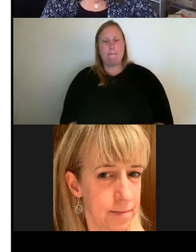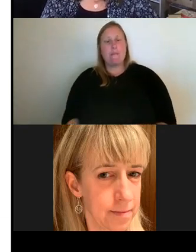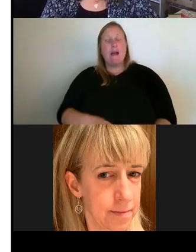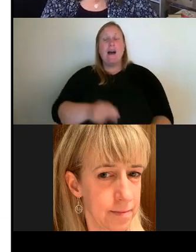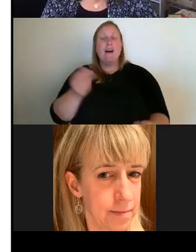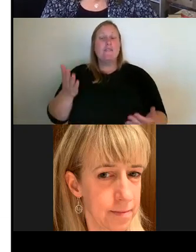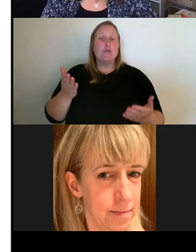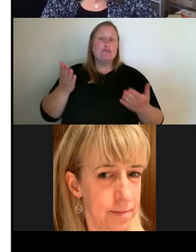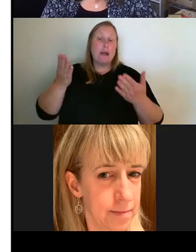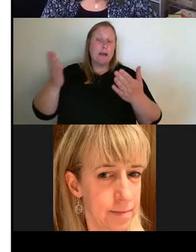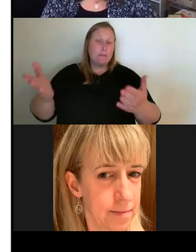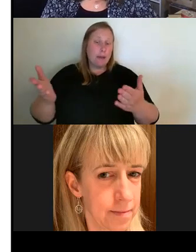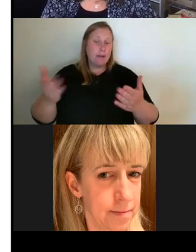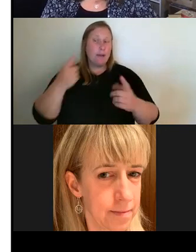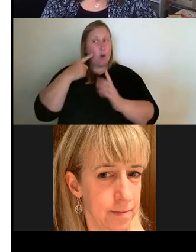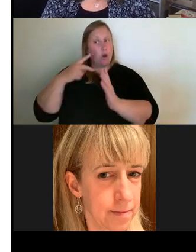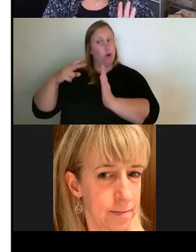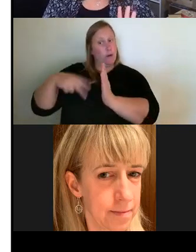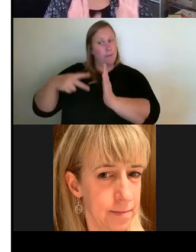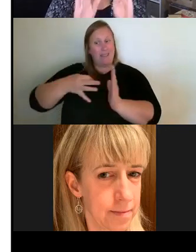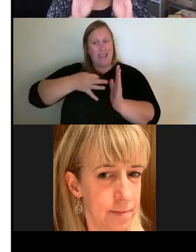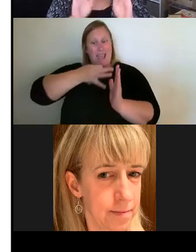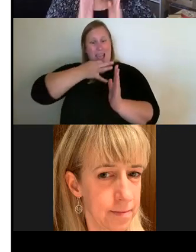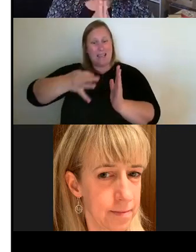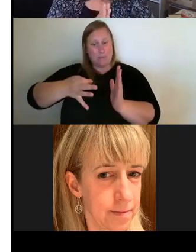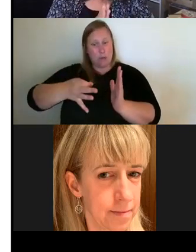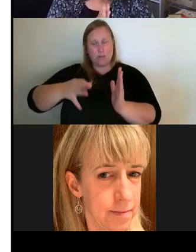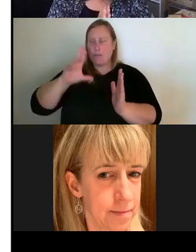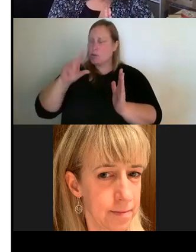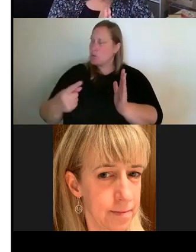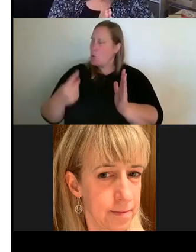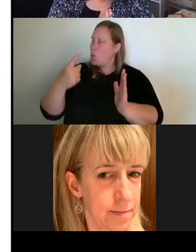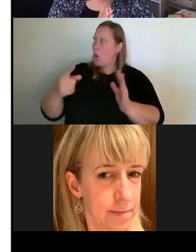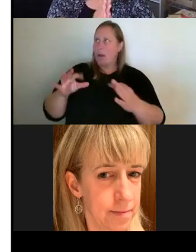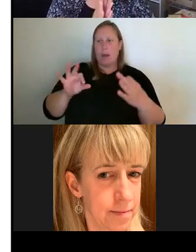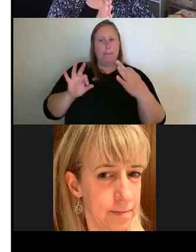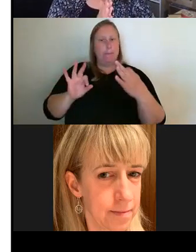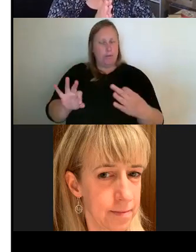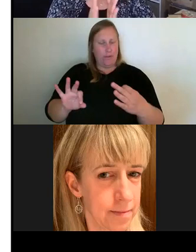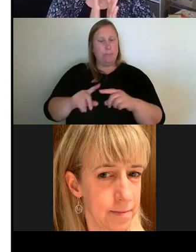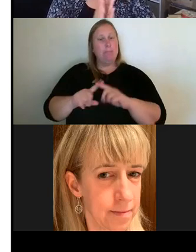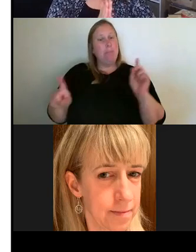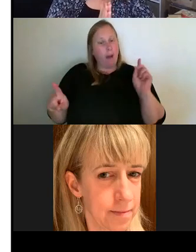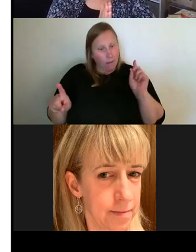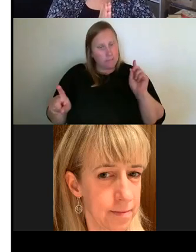fonts from readability experts, again, there is no one size fits all, but in the research that I